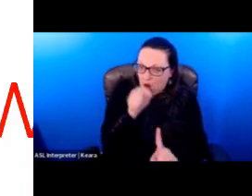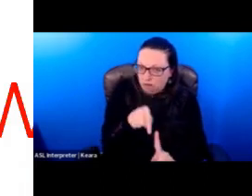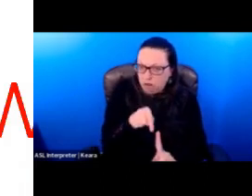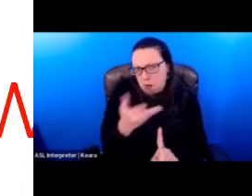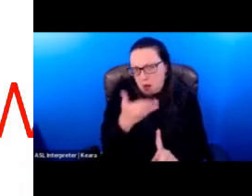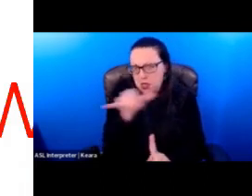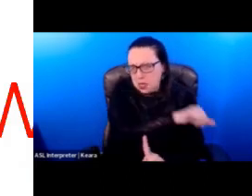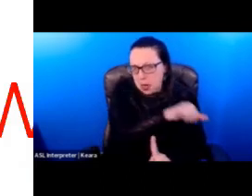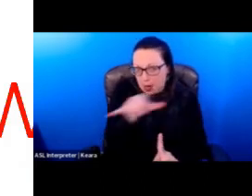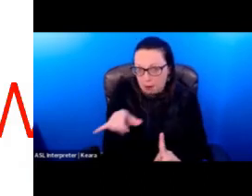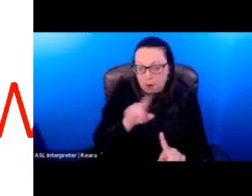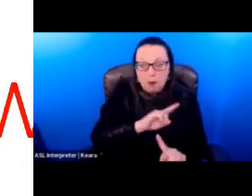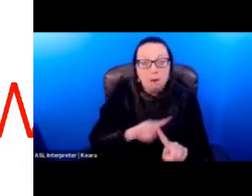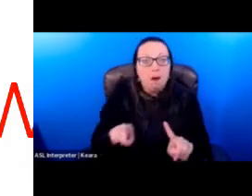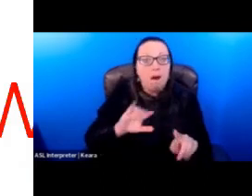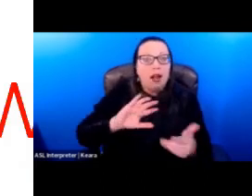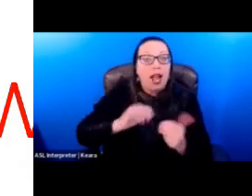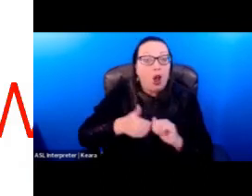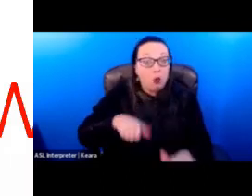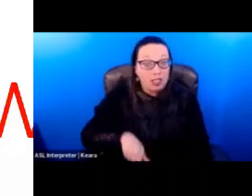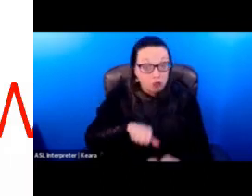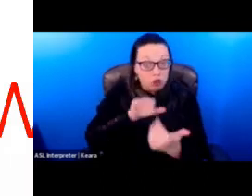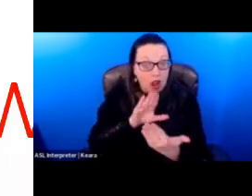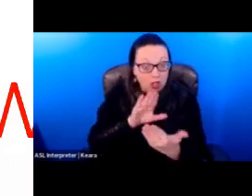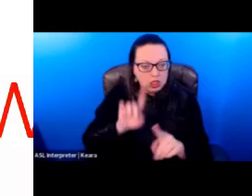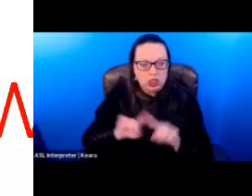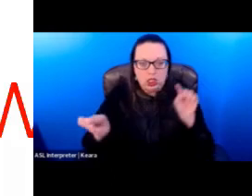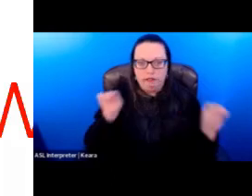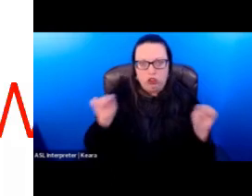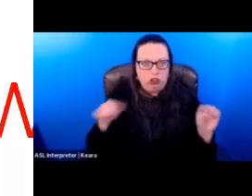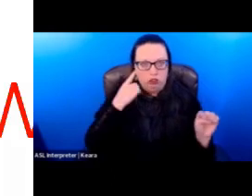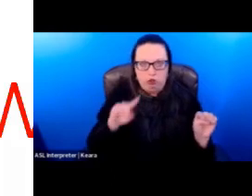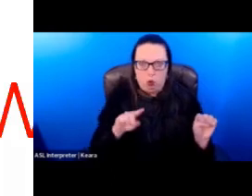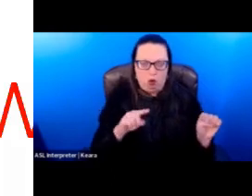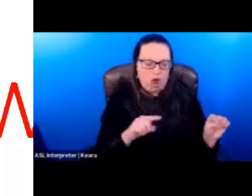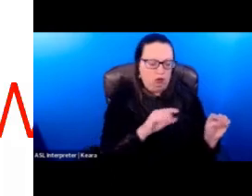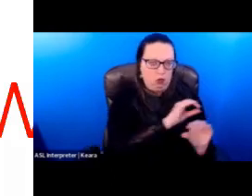the need is addressed, and that what we are seeking to do, as part of the Ohio Brain Injury